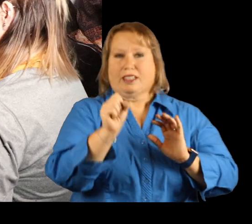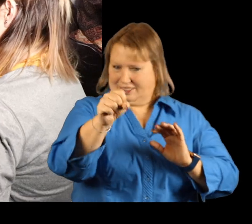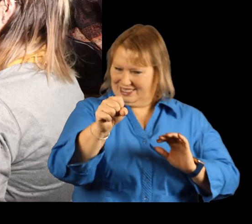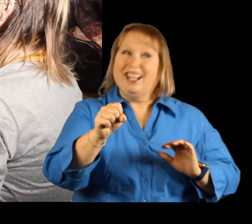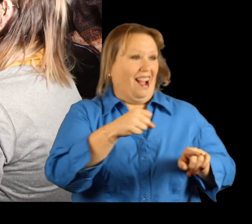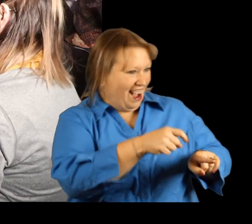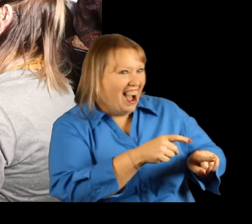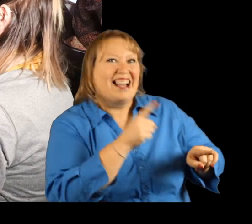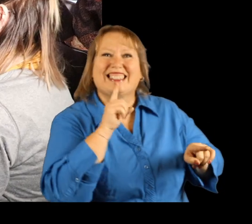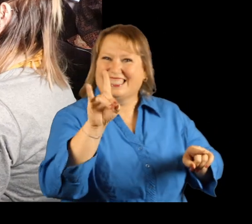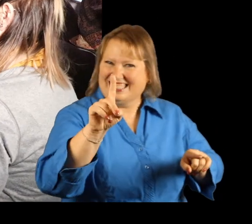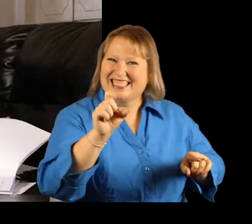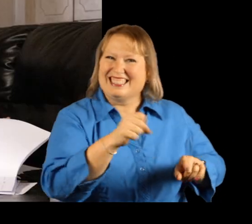Cayden-"ah ah ah". Gwenn--there you go!